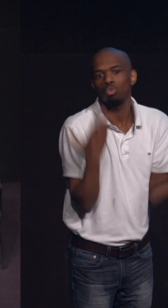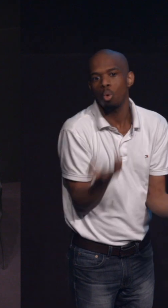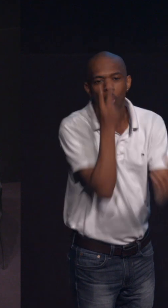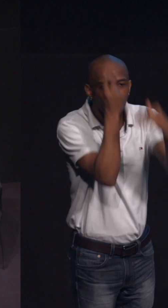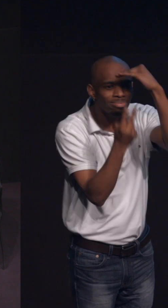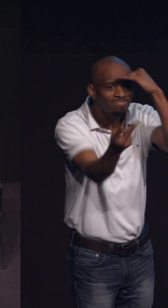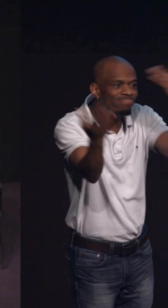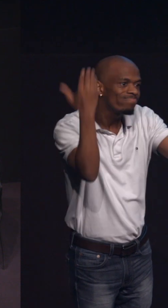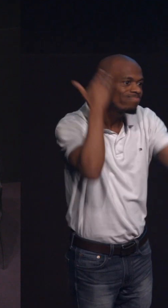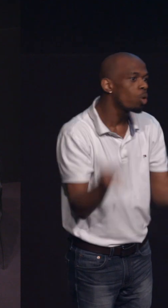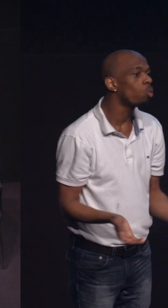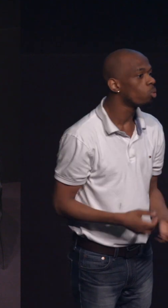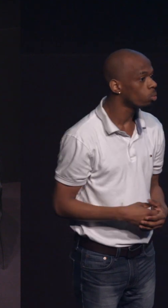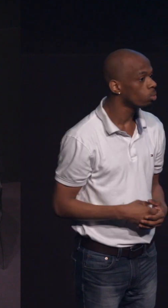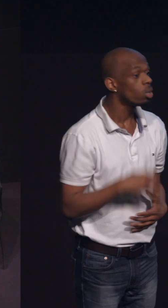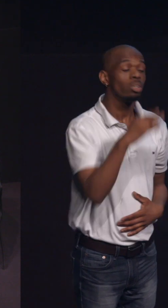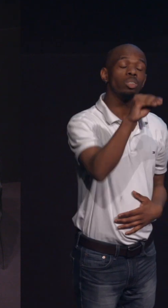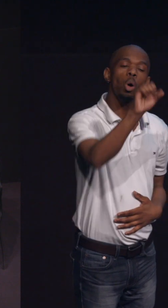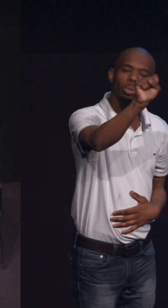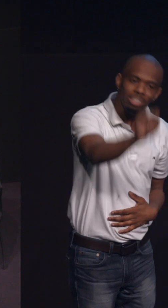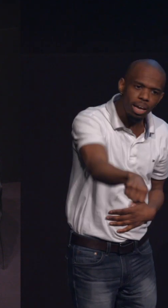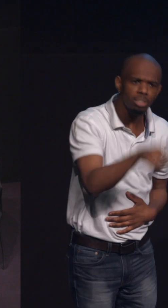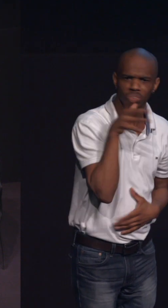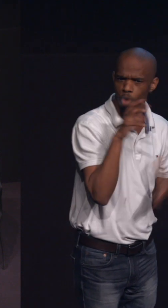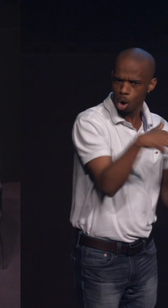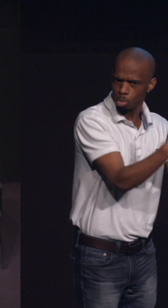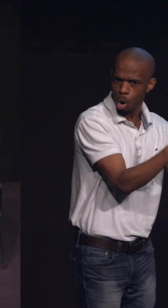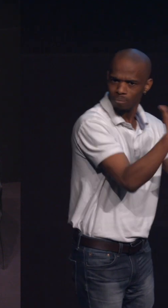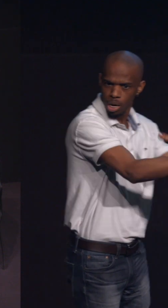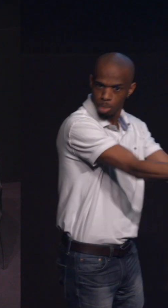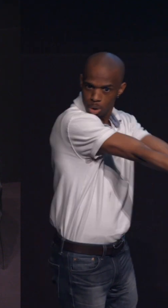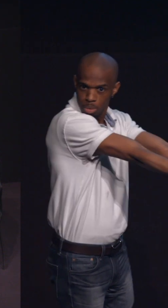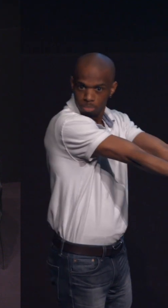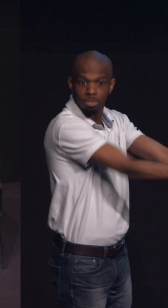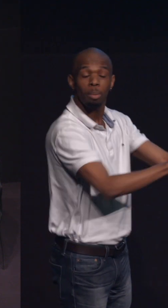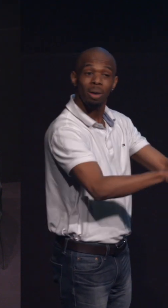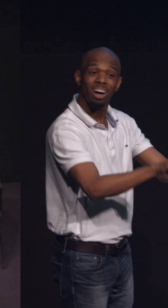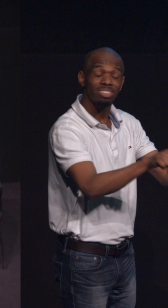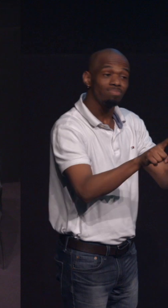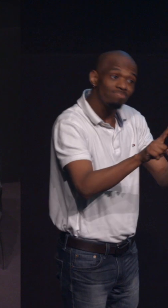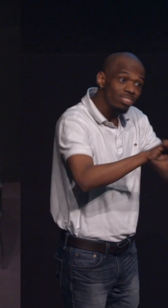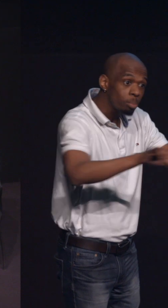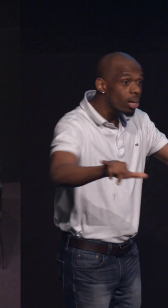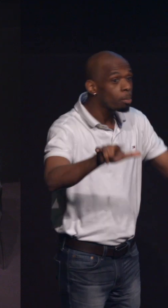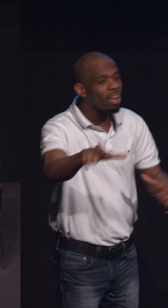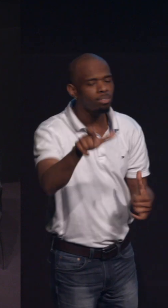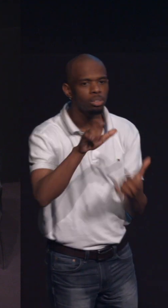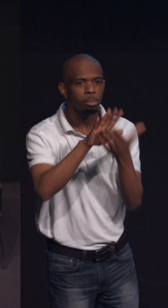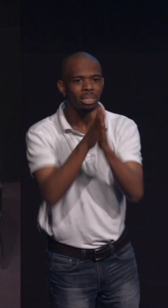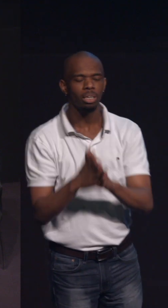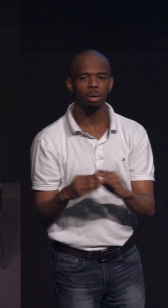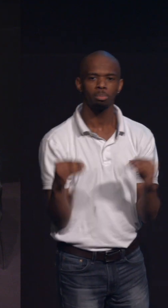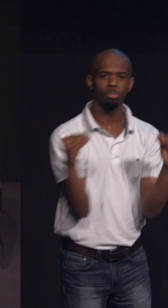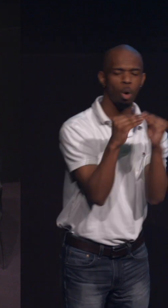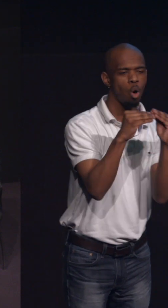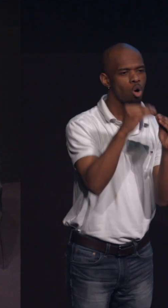yes, we can be doing farming but we also have to be creative. You kind of have to be renaissance people. Kanchan: Yup, every day.